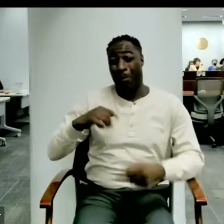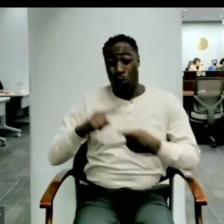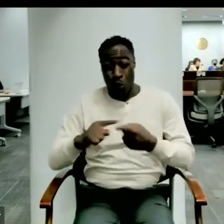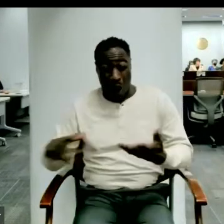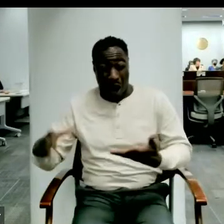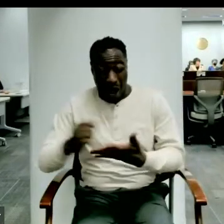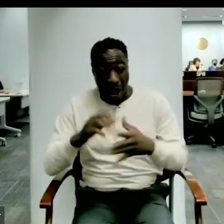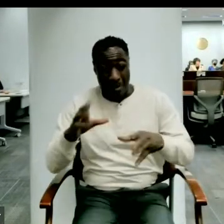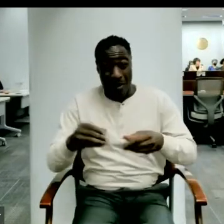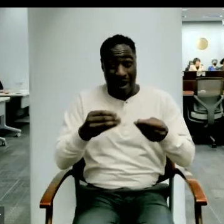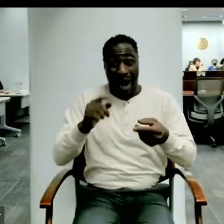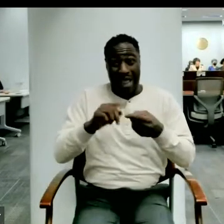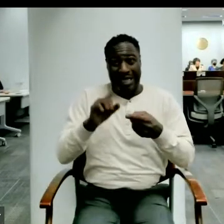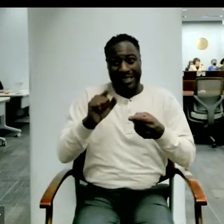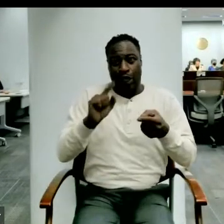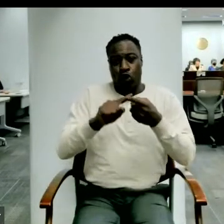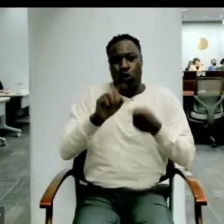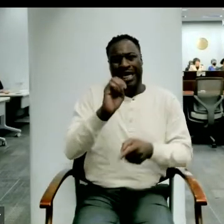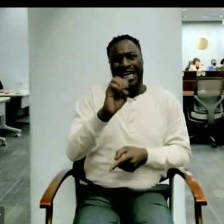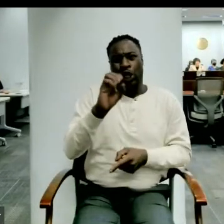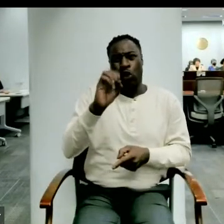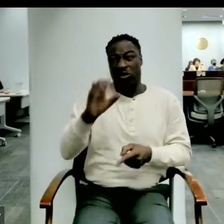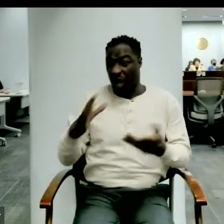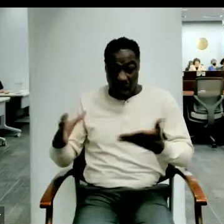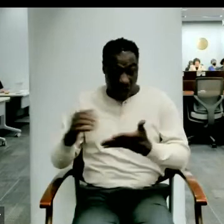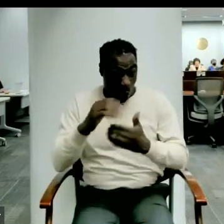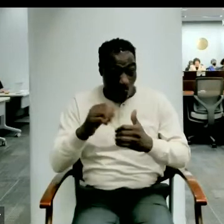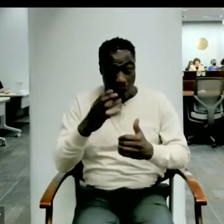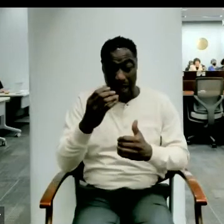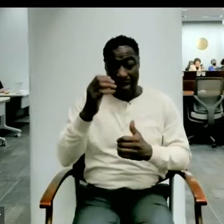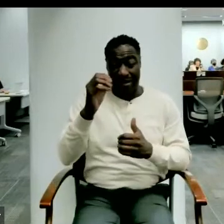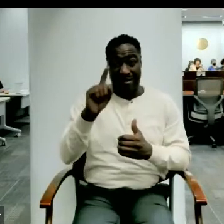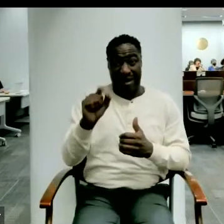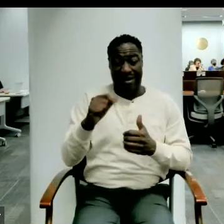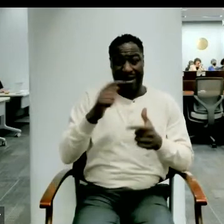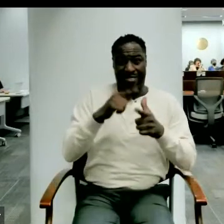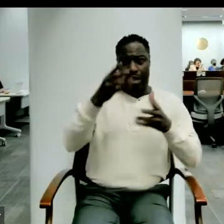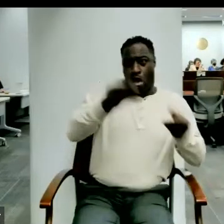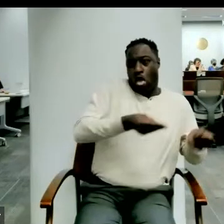kind of data to the EEOC, all of the members but as you eluded to you have a number of